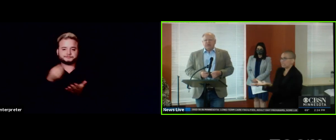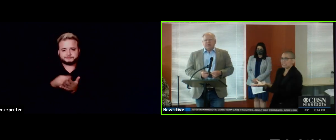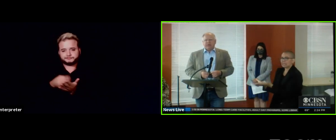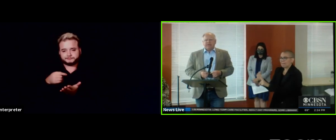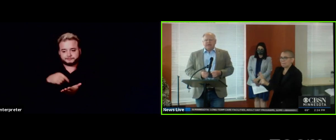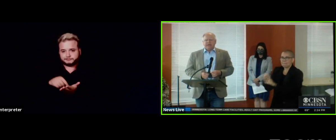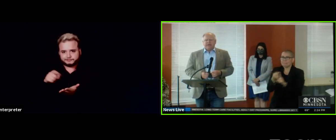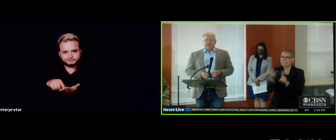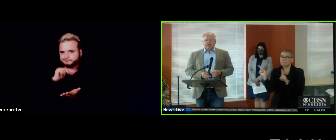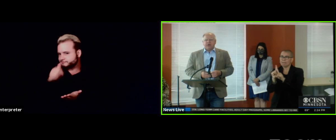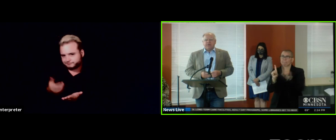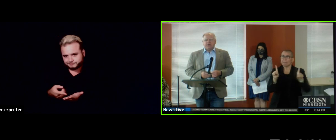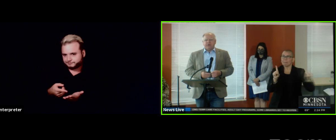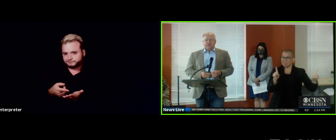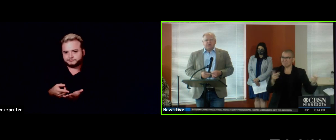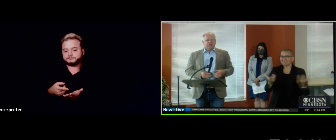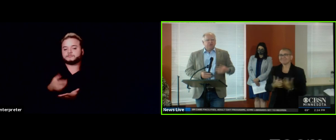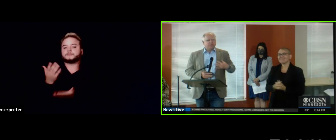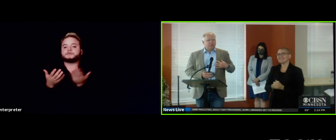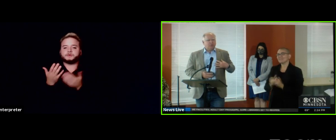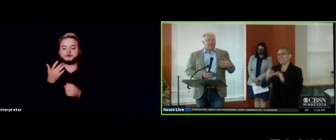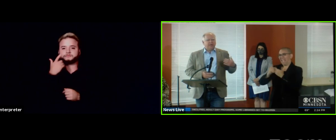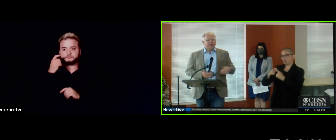place and I think we're trying to address those issues but the one thing I want to be